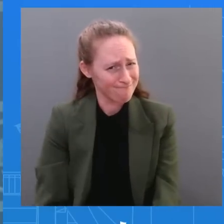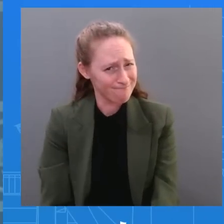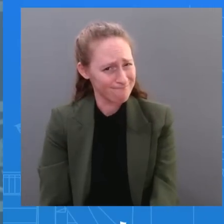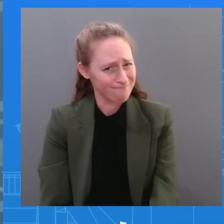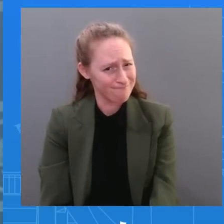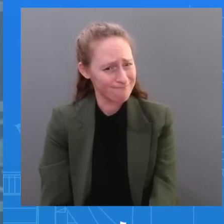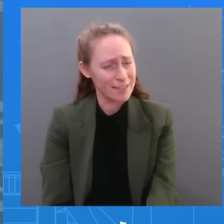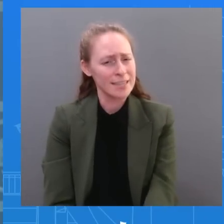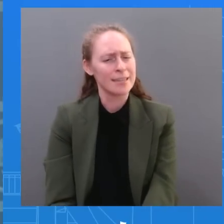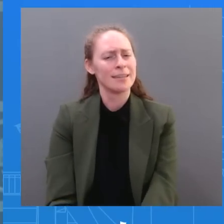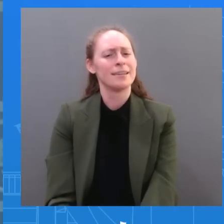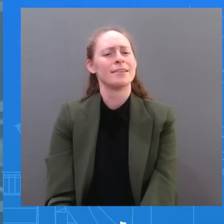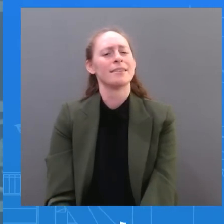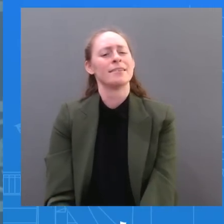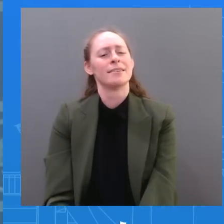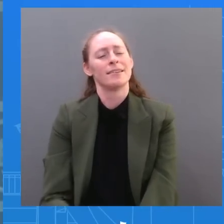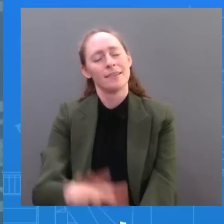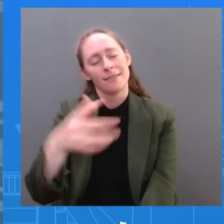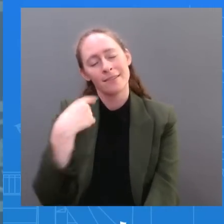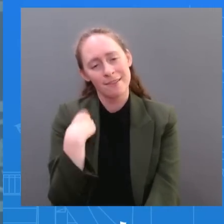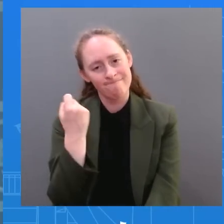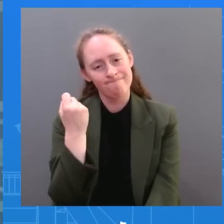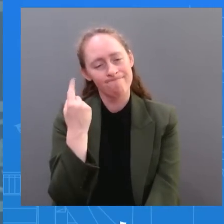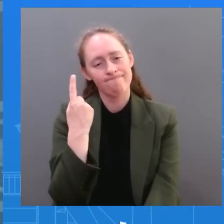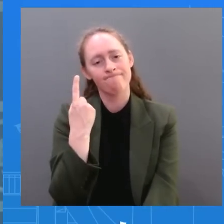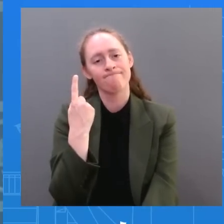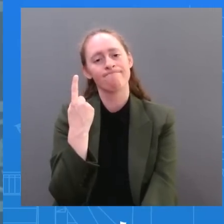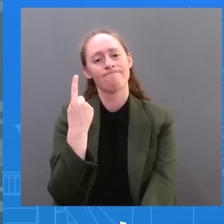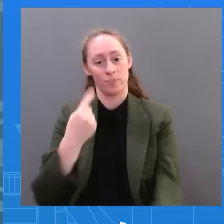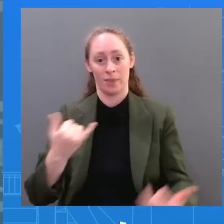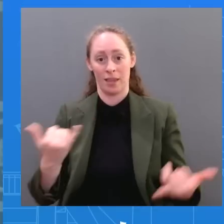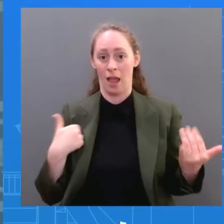is that I cannot comment on any materials from the laptop.